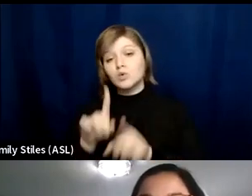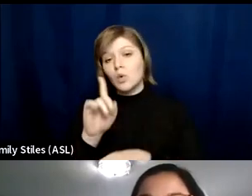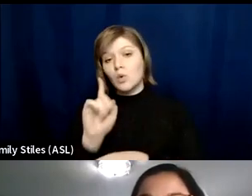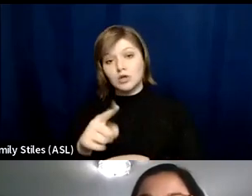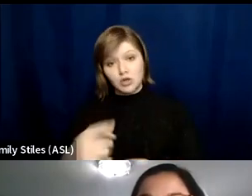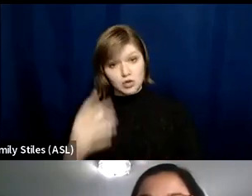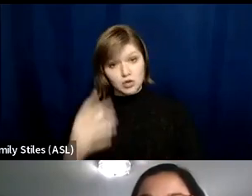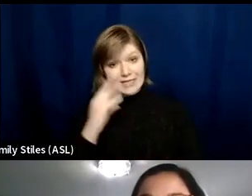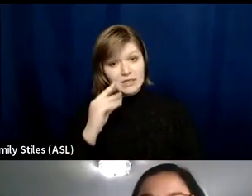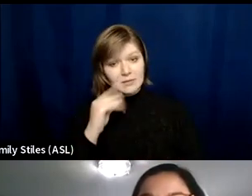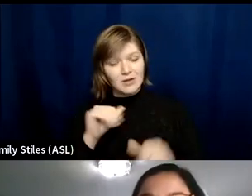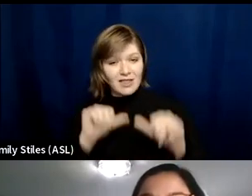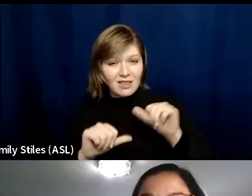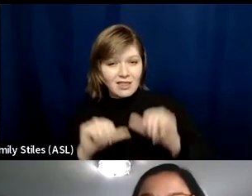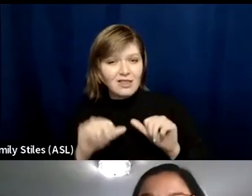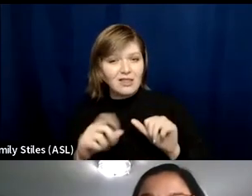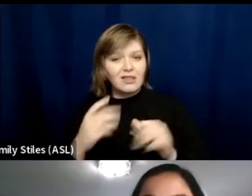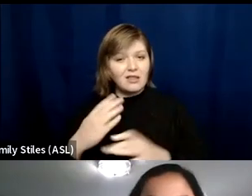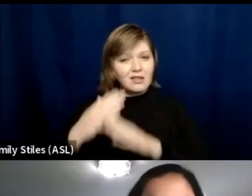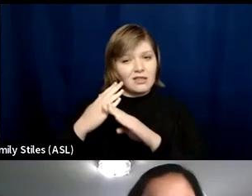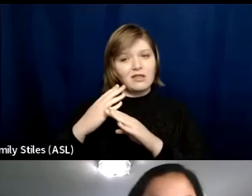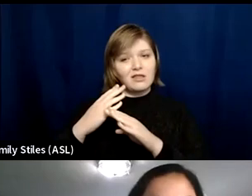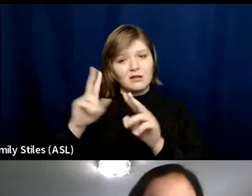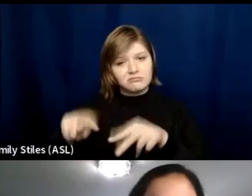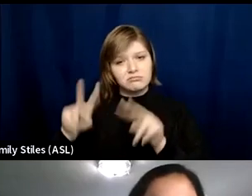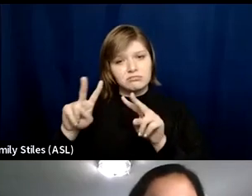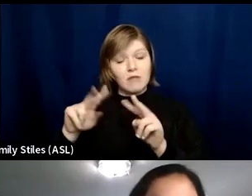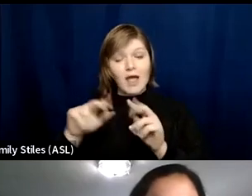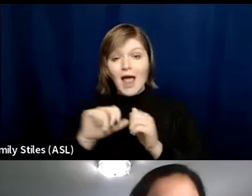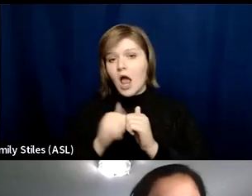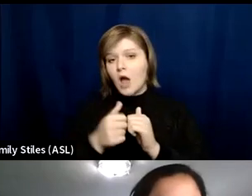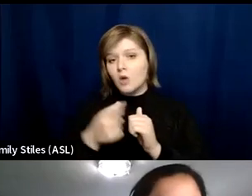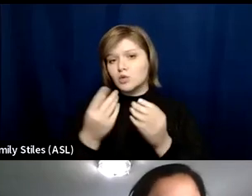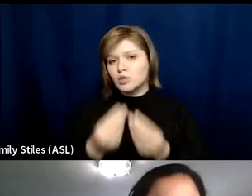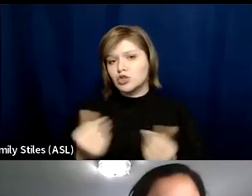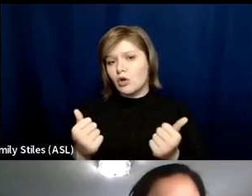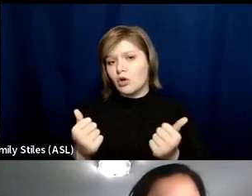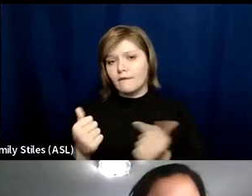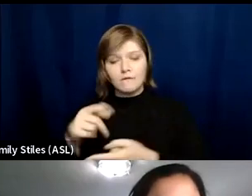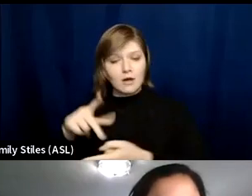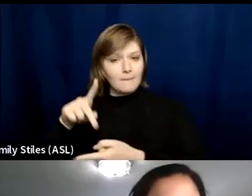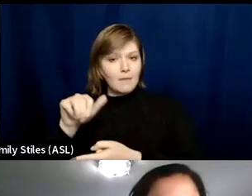I know we still have issues that come up, but we try to solve them individually if possible by modifying a particular unit.